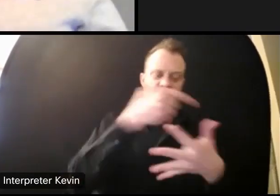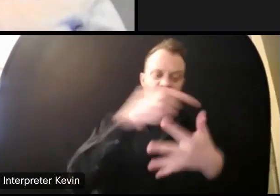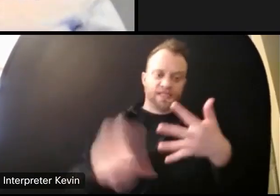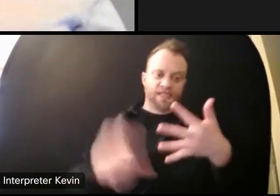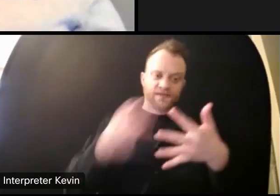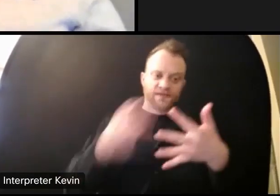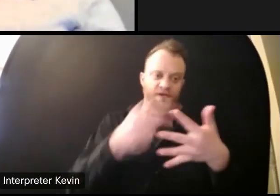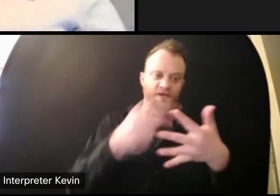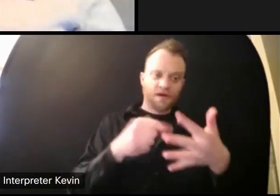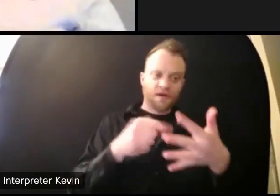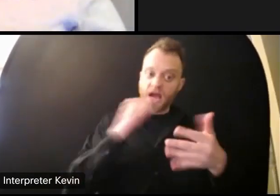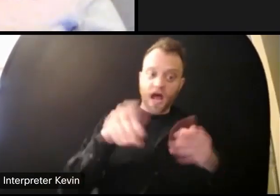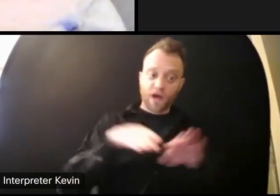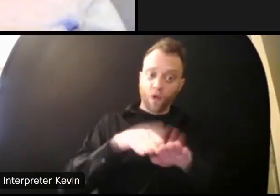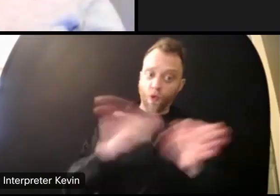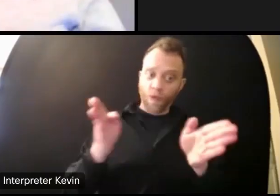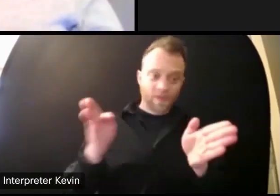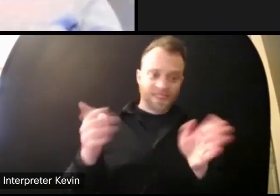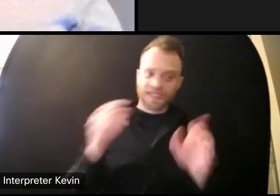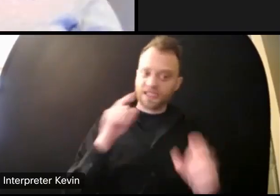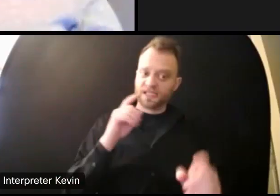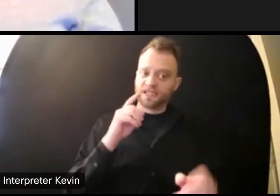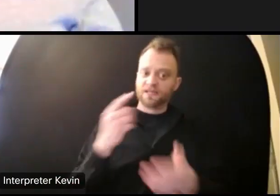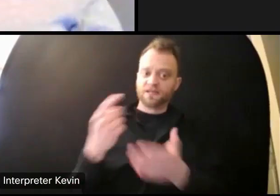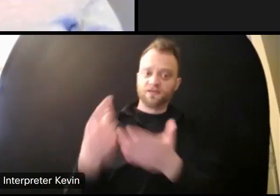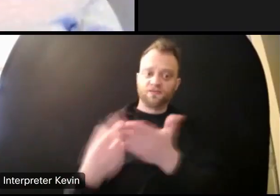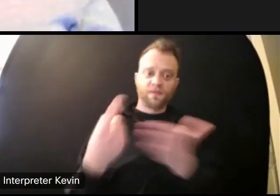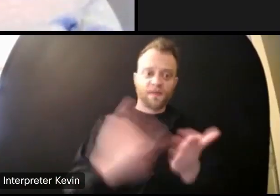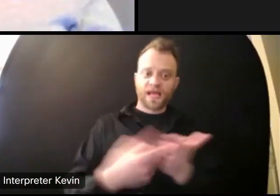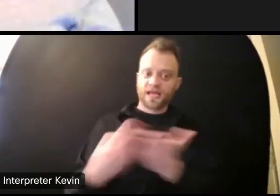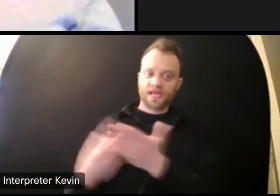(Kramer) That's perfect, that's what I meant not not a discussion. Just somebody has to say what it